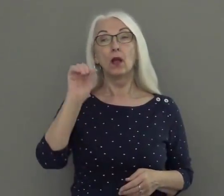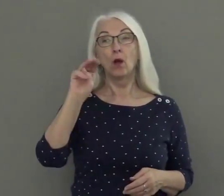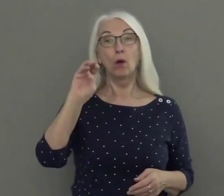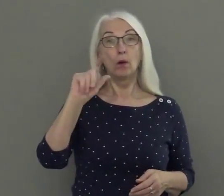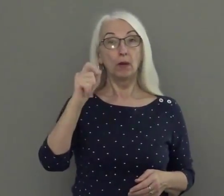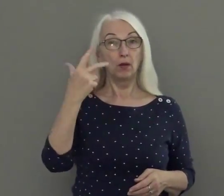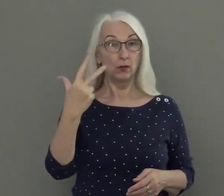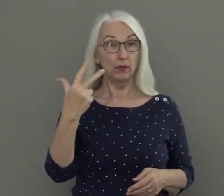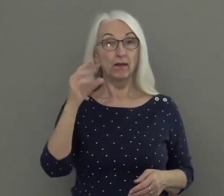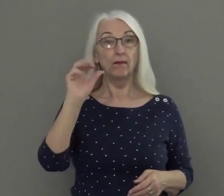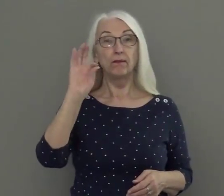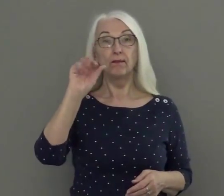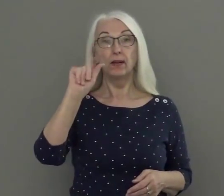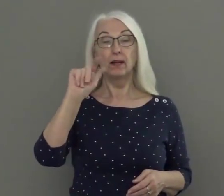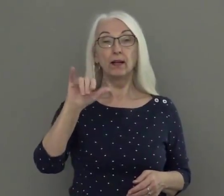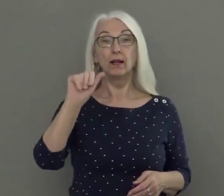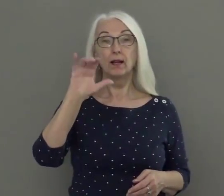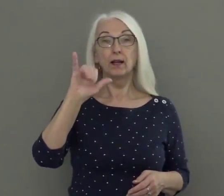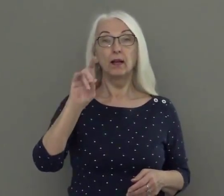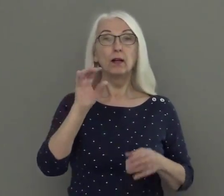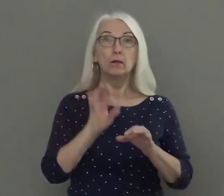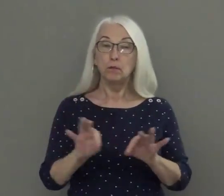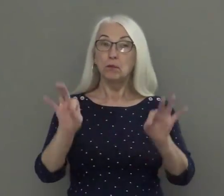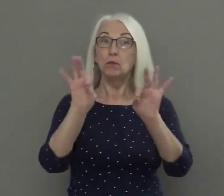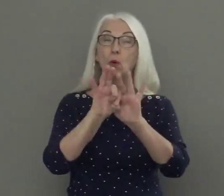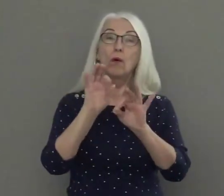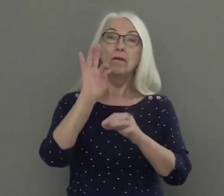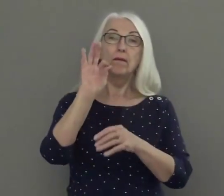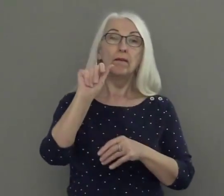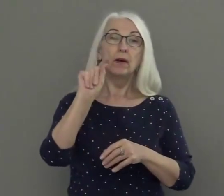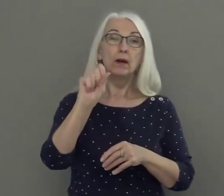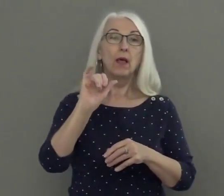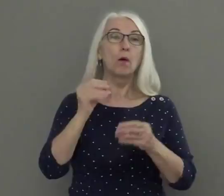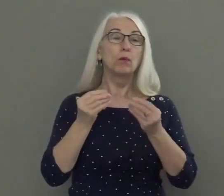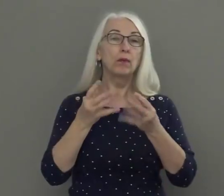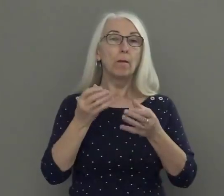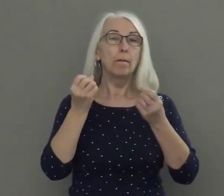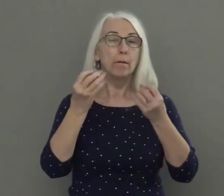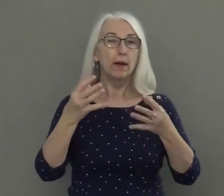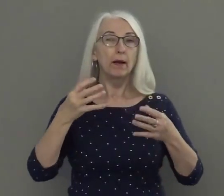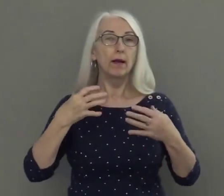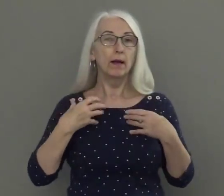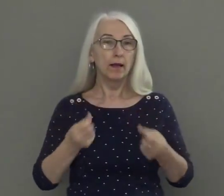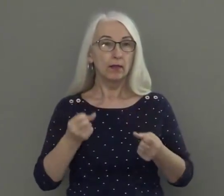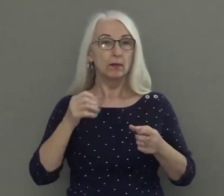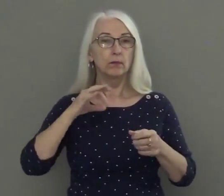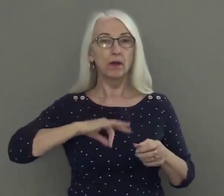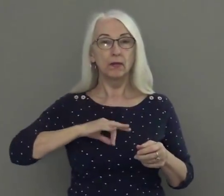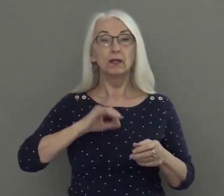Omega-3 fatty acids are important fats that provide many health benefits